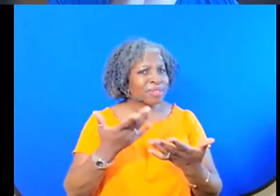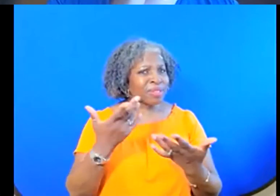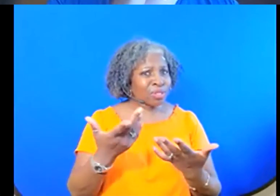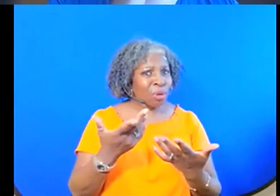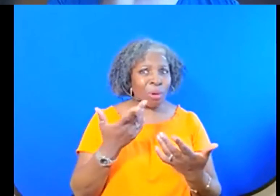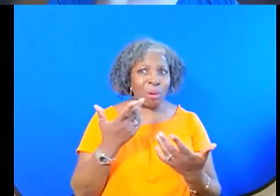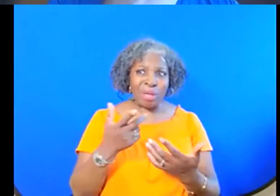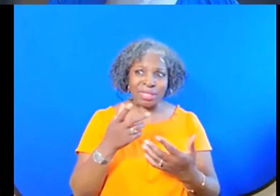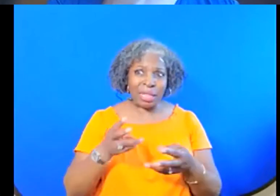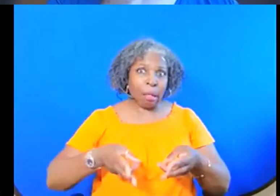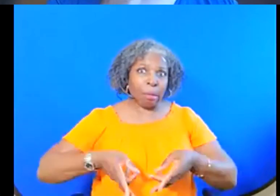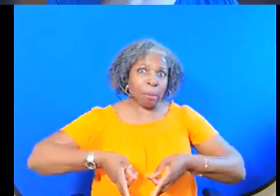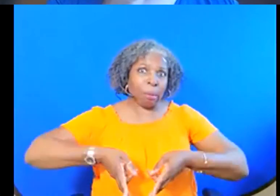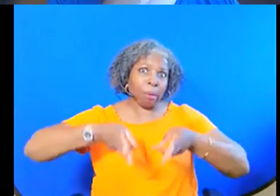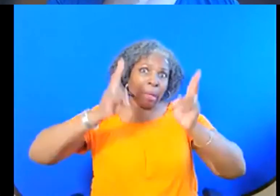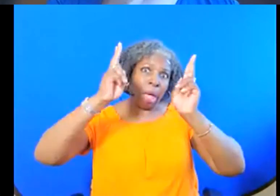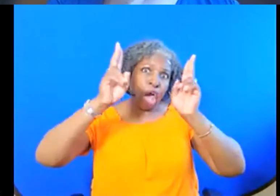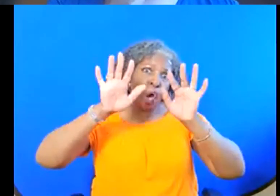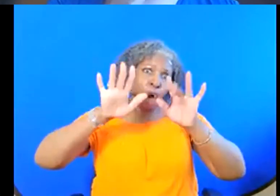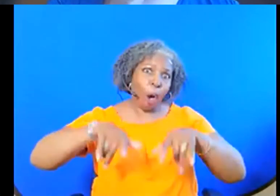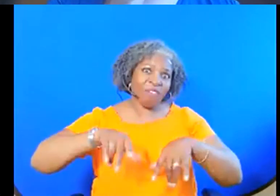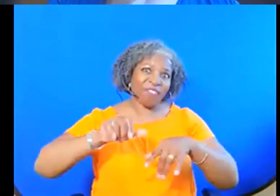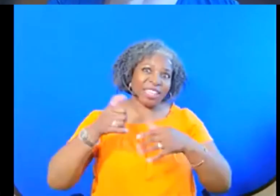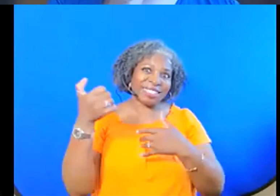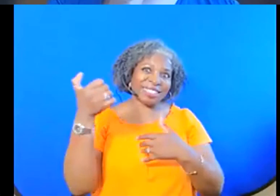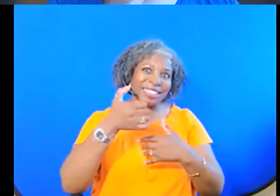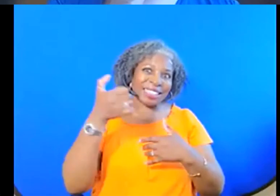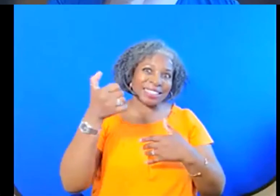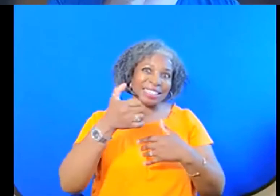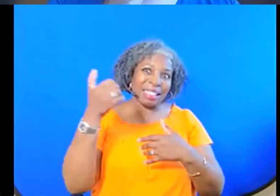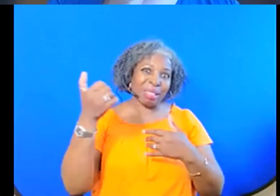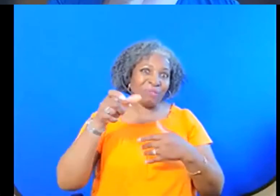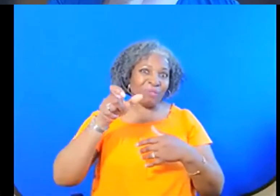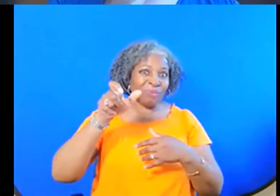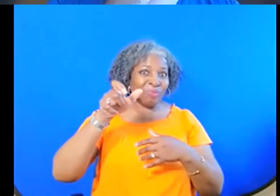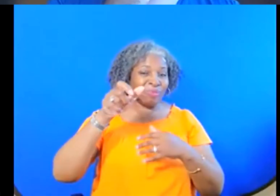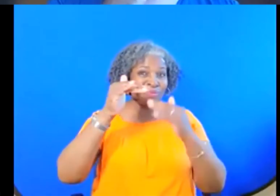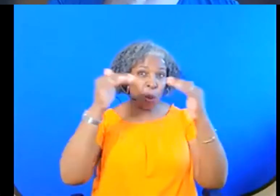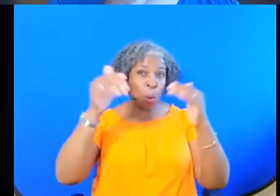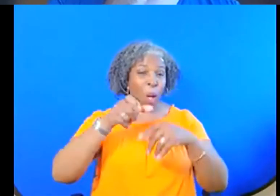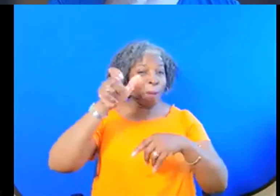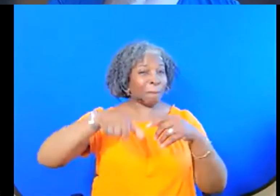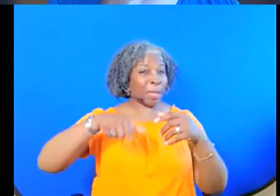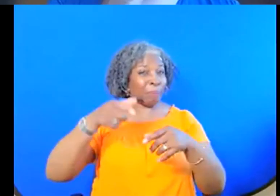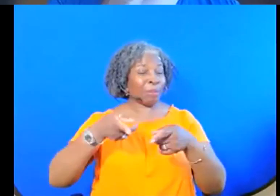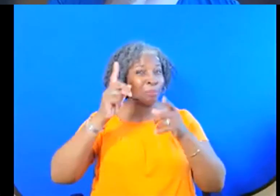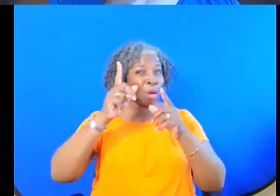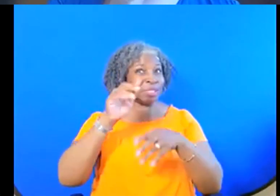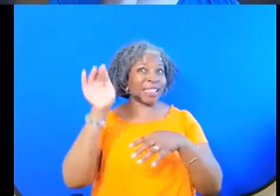and there is this little window of possibly changing the way things are made or developed. I mean, they had a master plan. It was already finished.